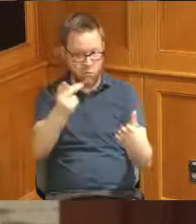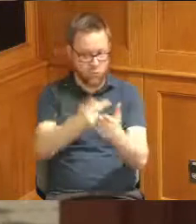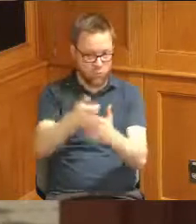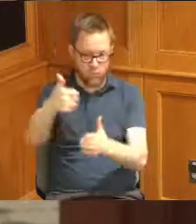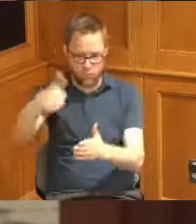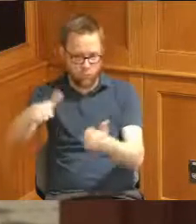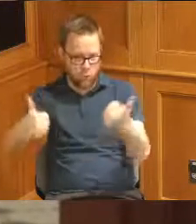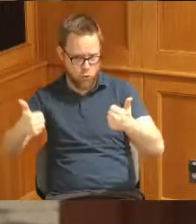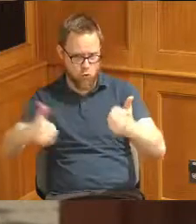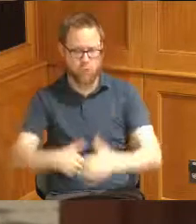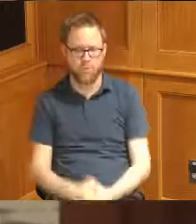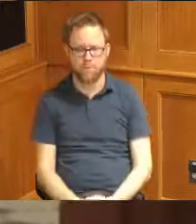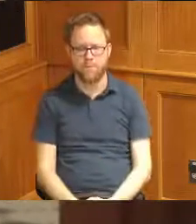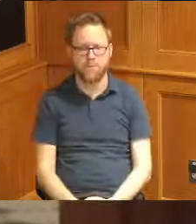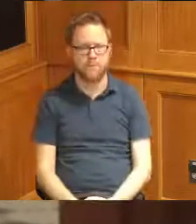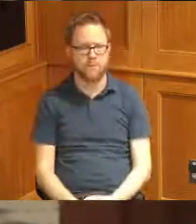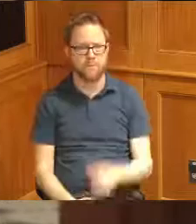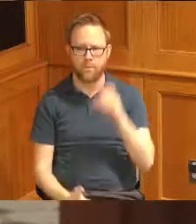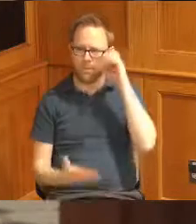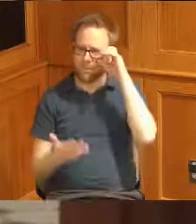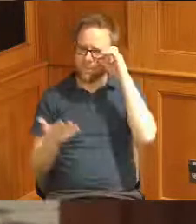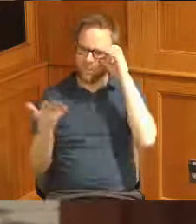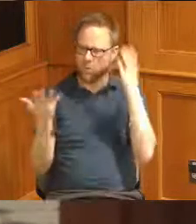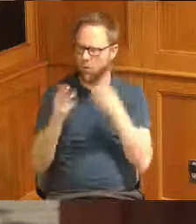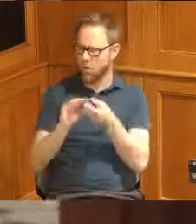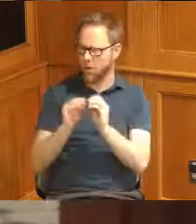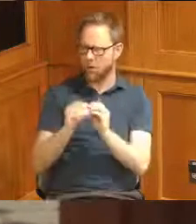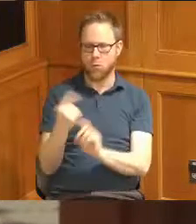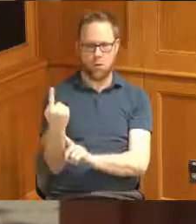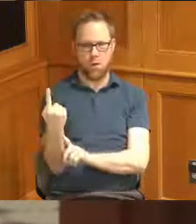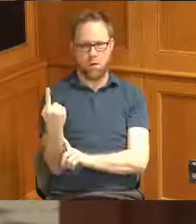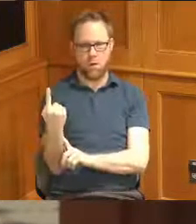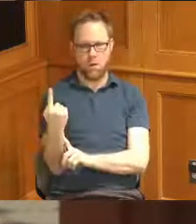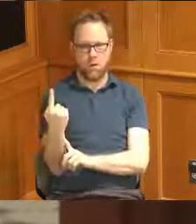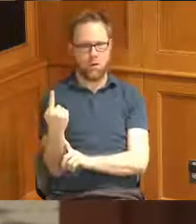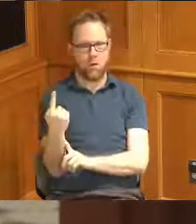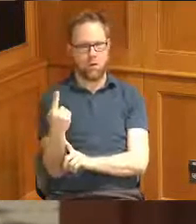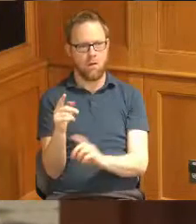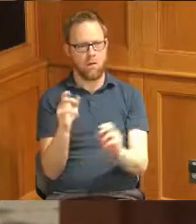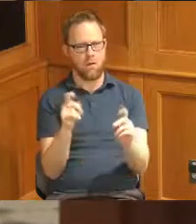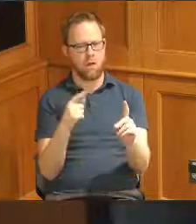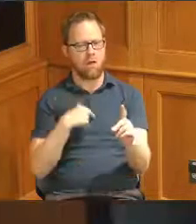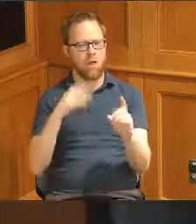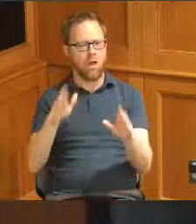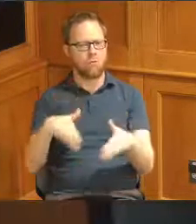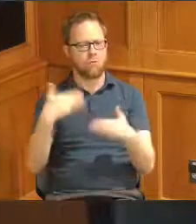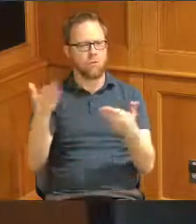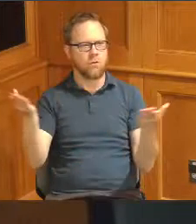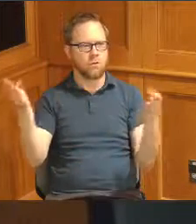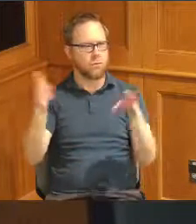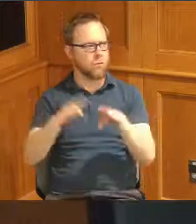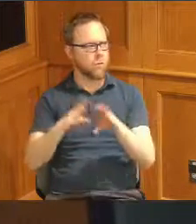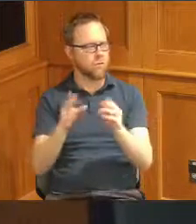proceed with the vacation or not item number one okay I'll make a motion to close to here oh I'm